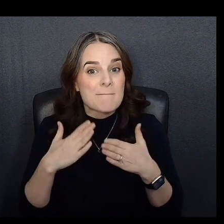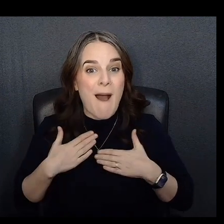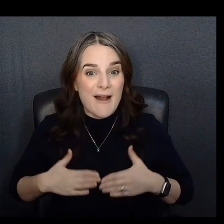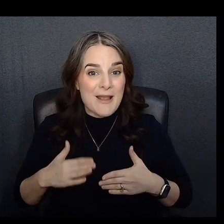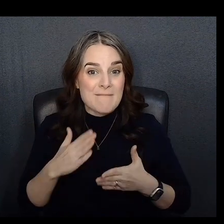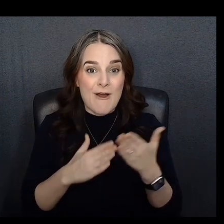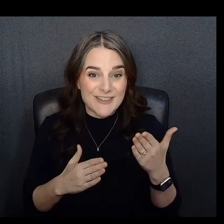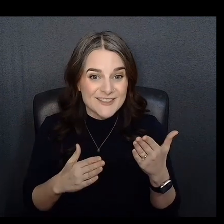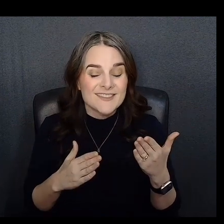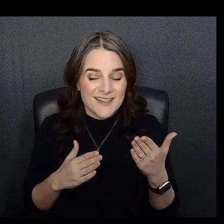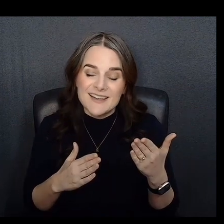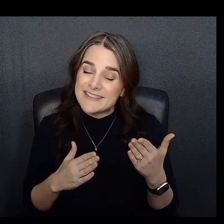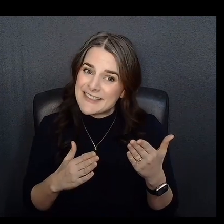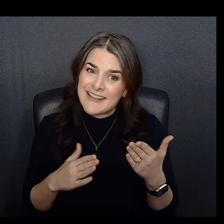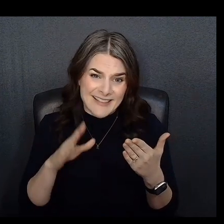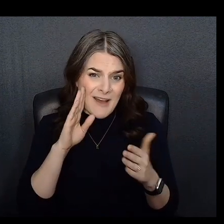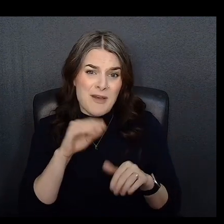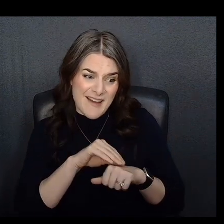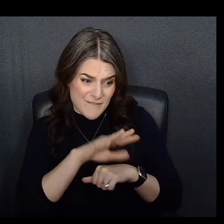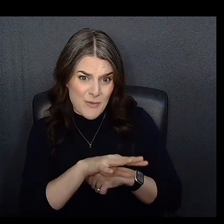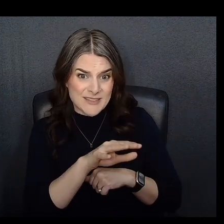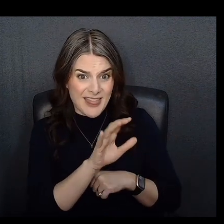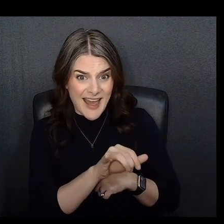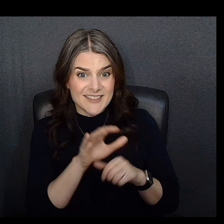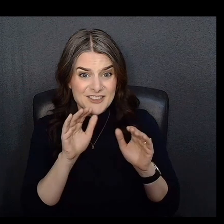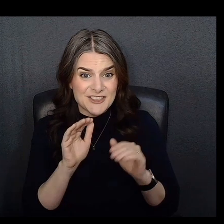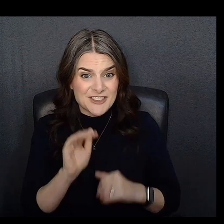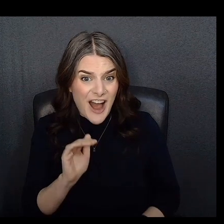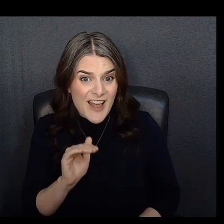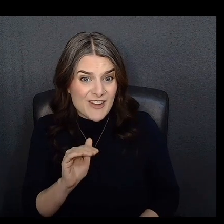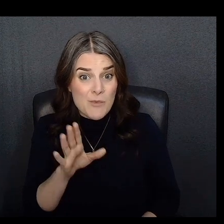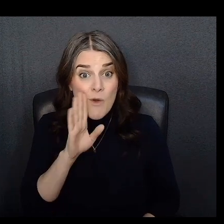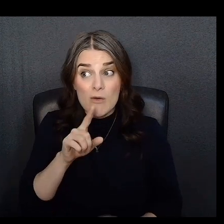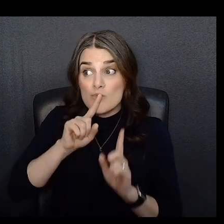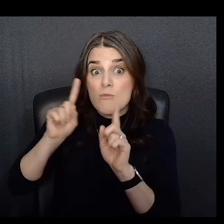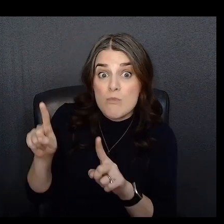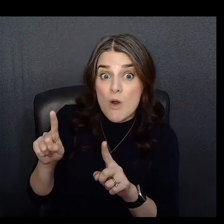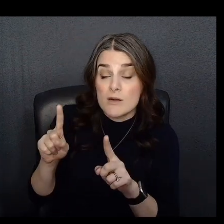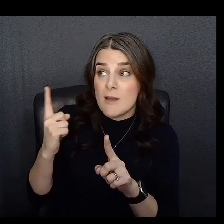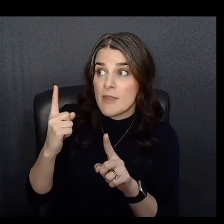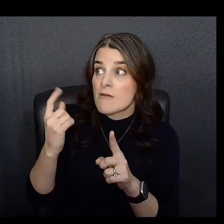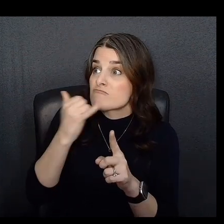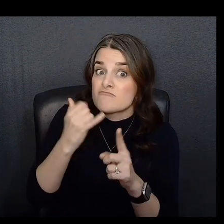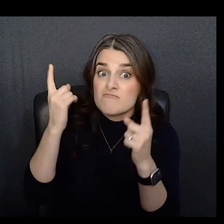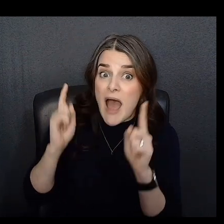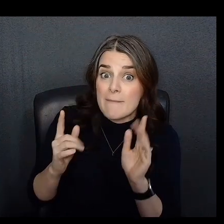that influences if a child is maybe reporting an instance or saying that something happened to them.